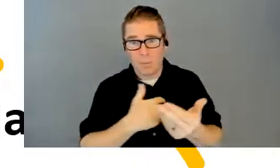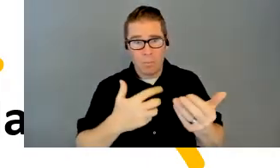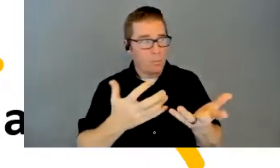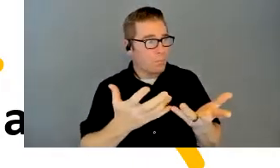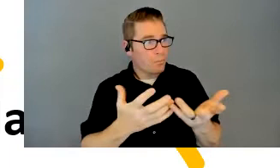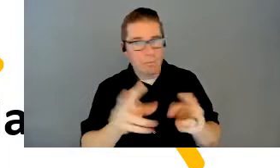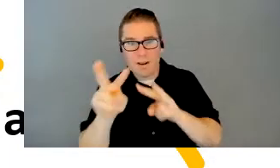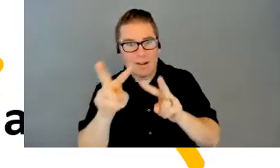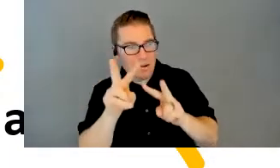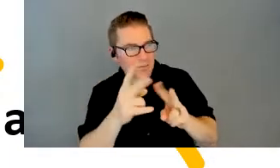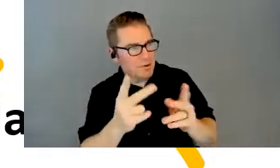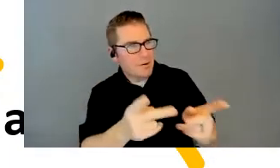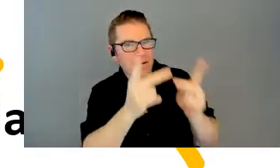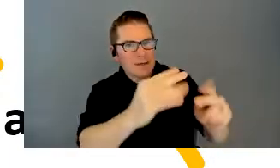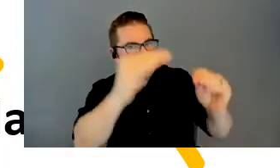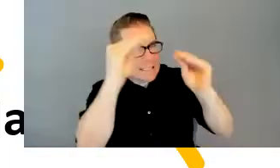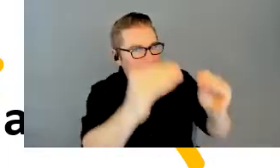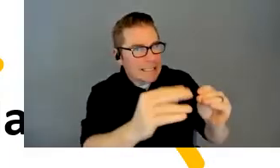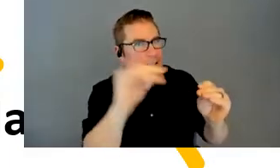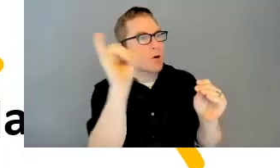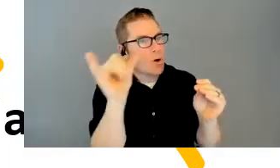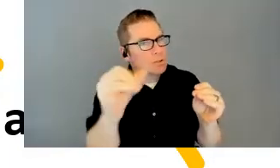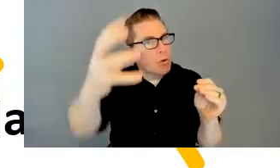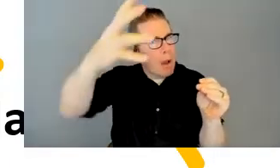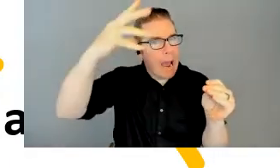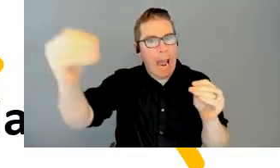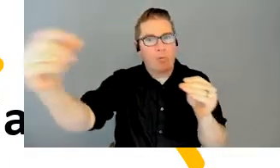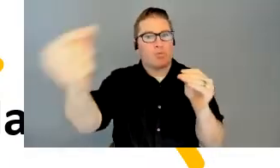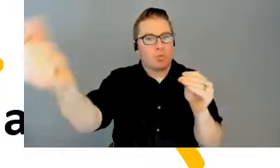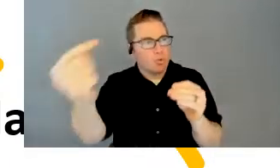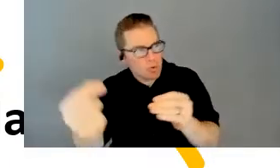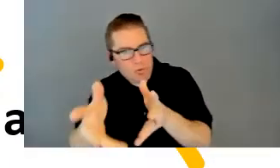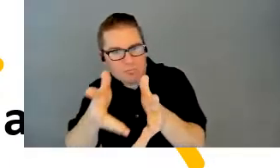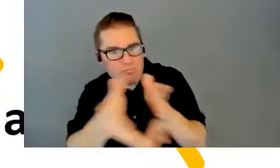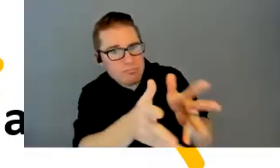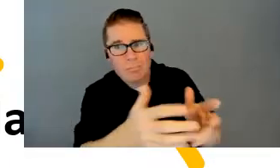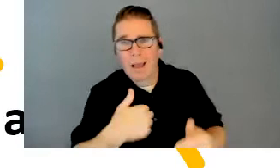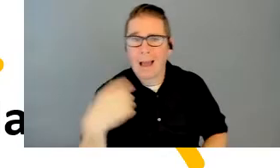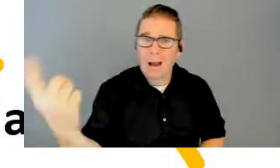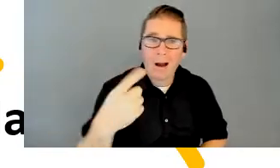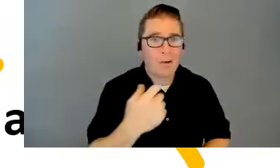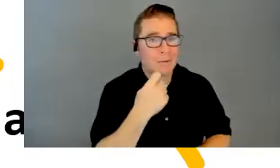And more than anything that I tell students all the time, I'll be there to shake your hand when you walk off the stage of graduation